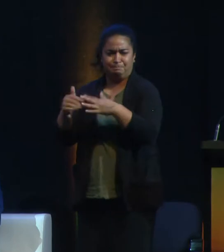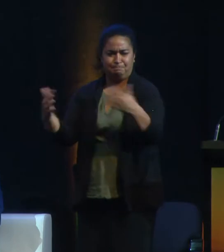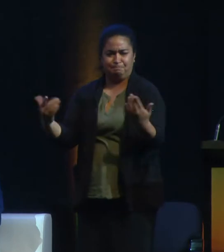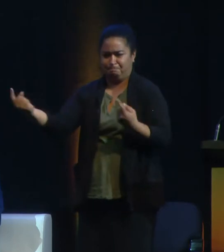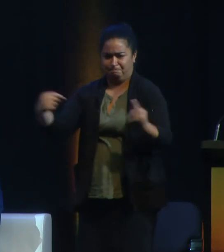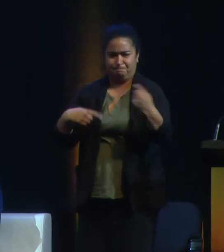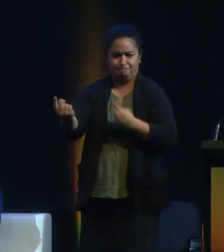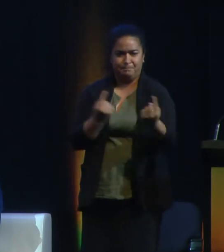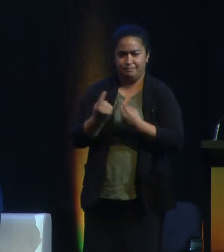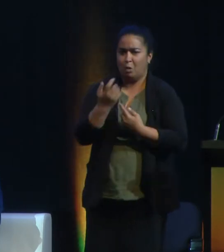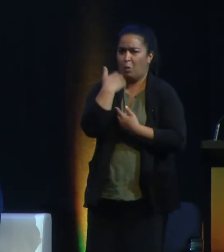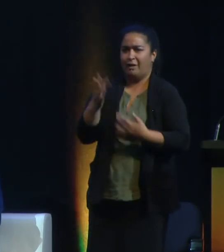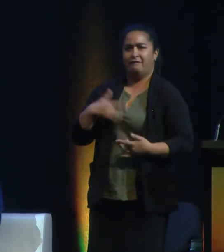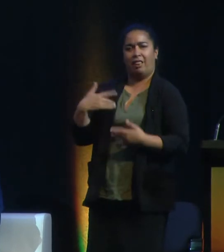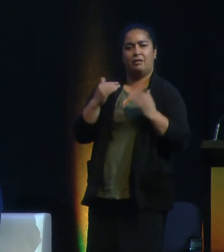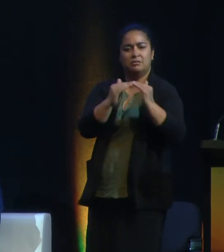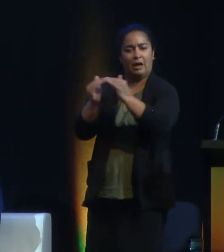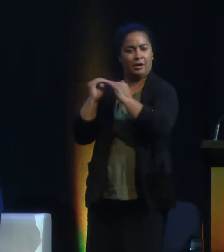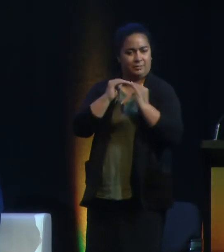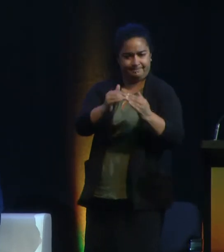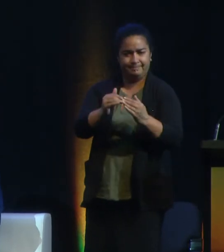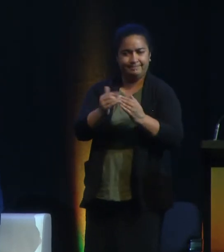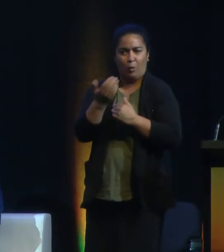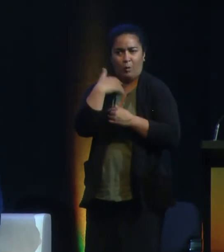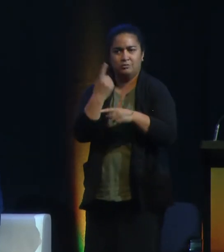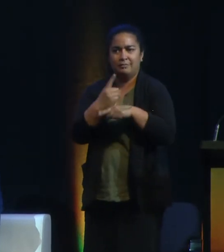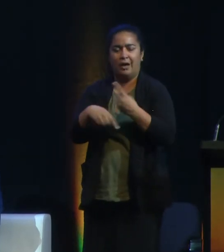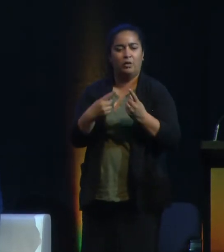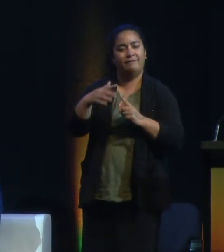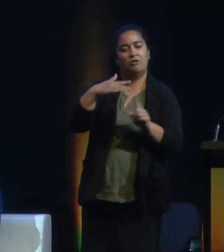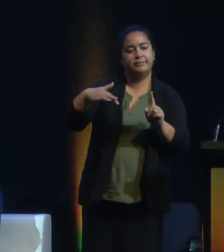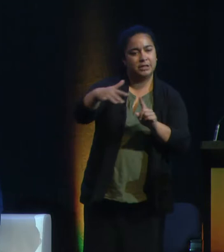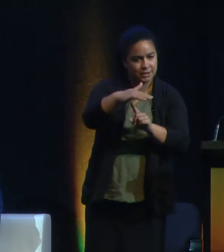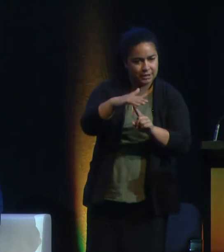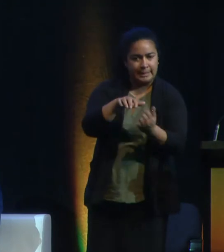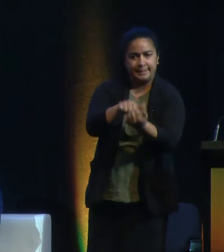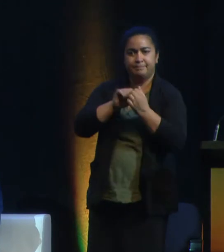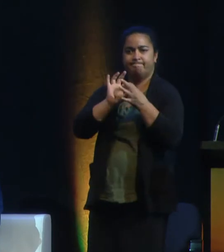it was the same, it was around our environment, it was around being connected, it was around